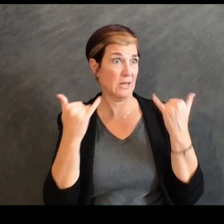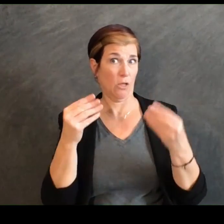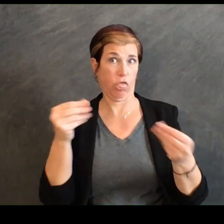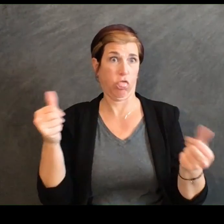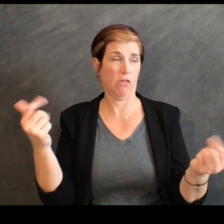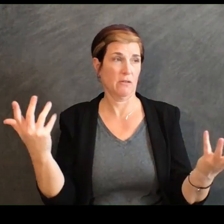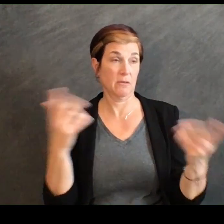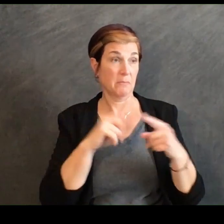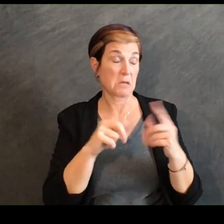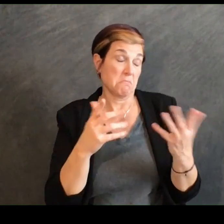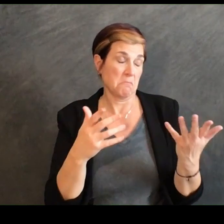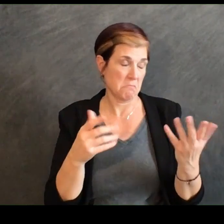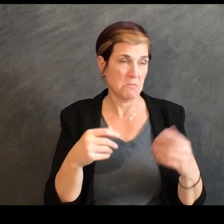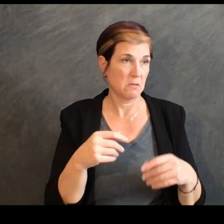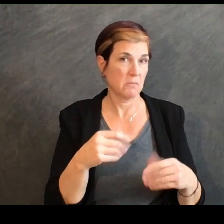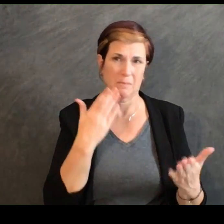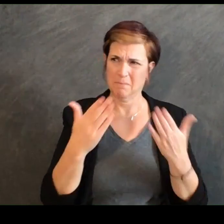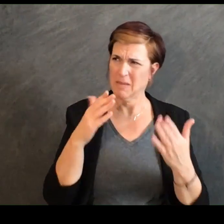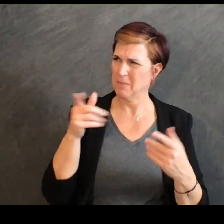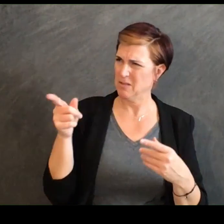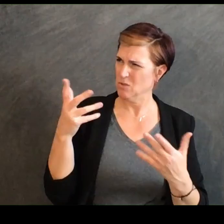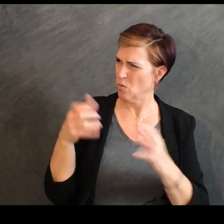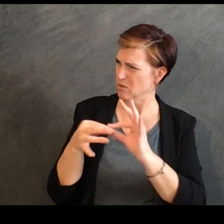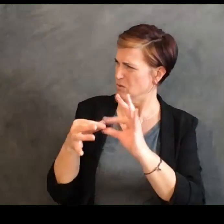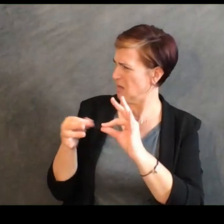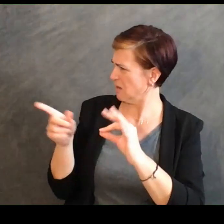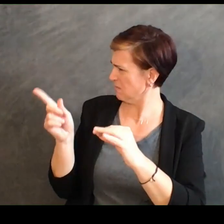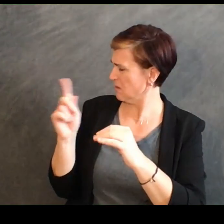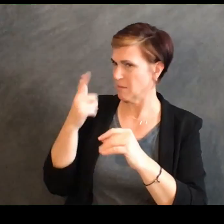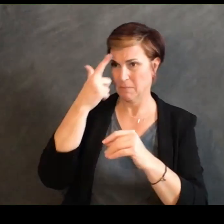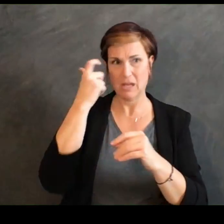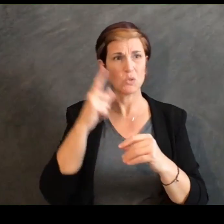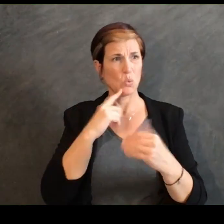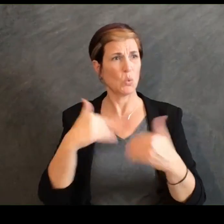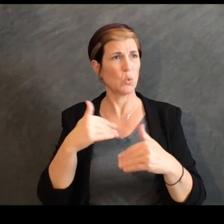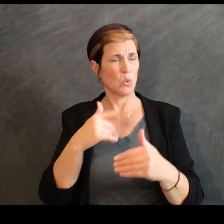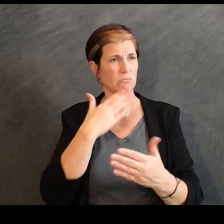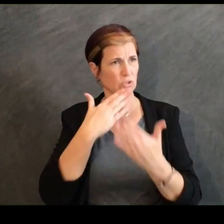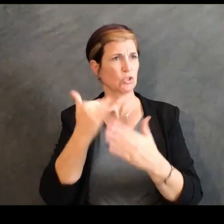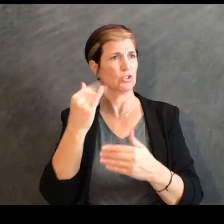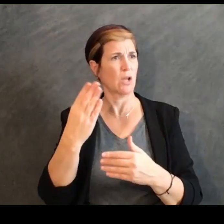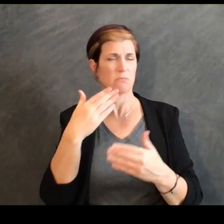want to say something about that because that was really done properly well thank